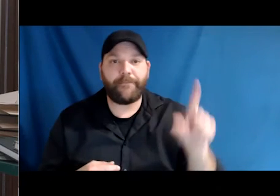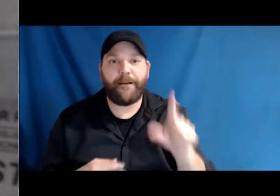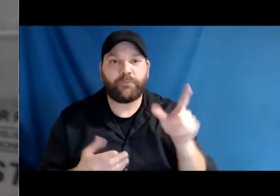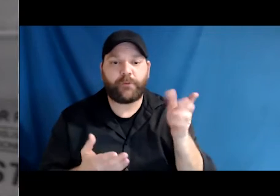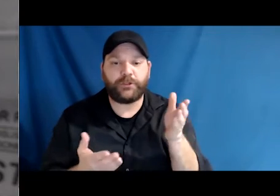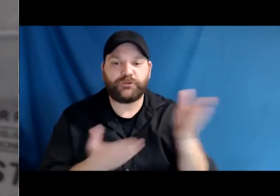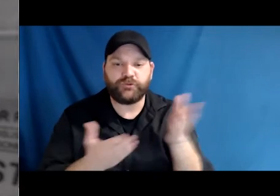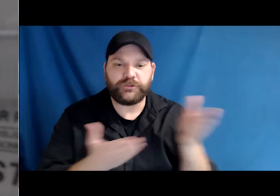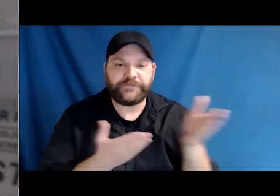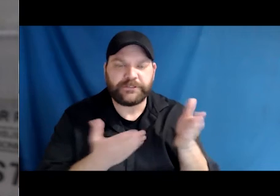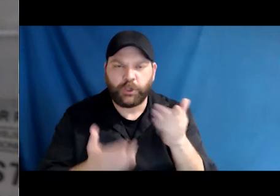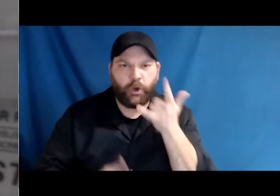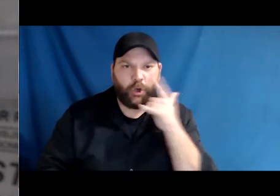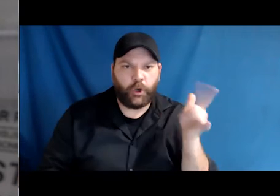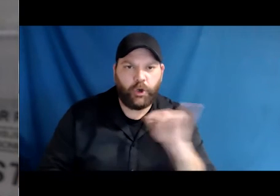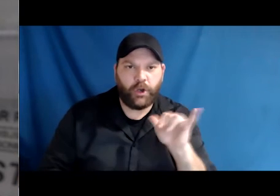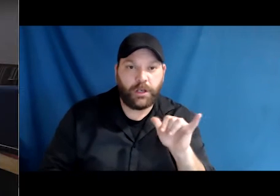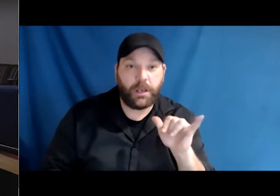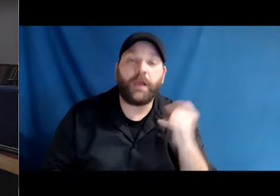under the constraints of a global pandemic.